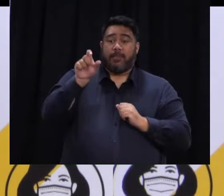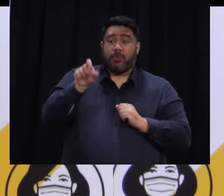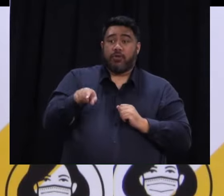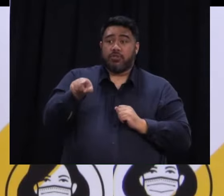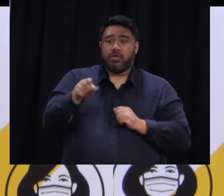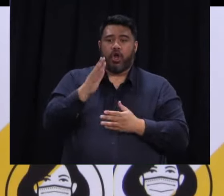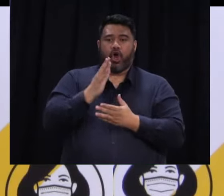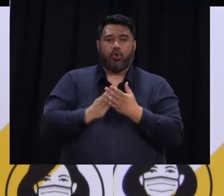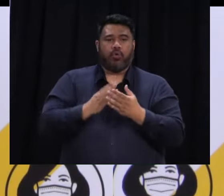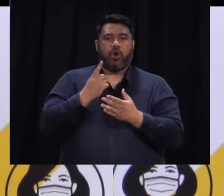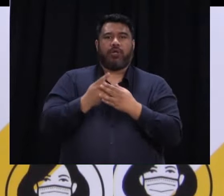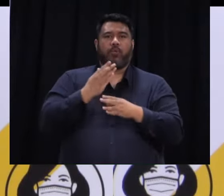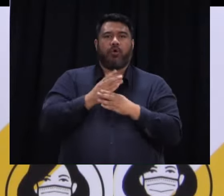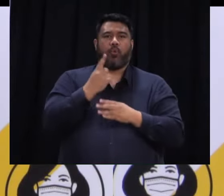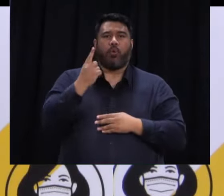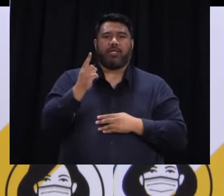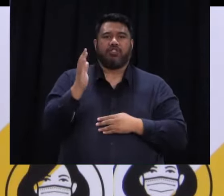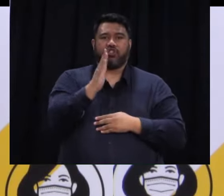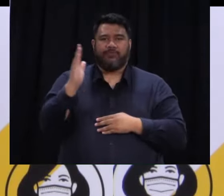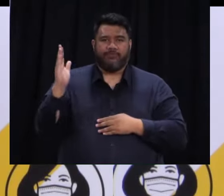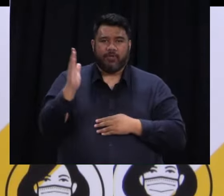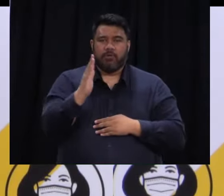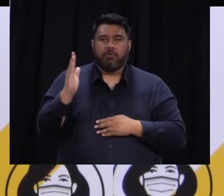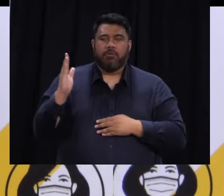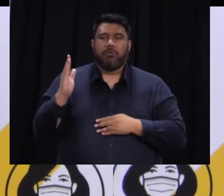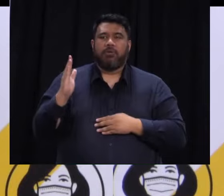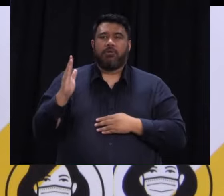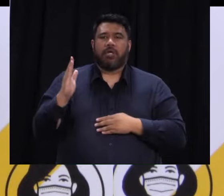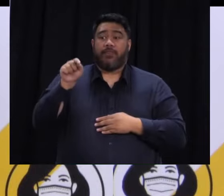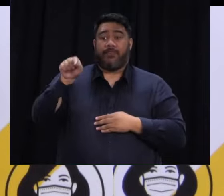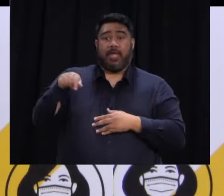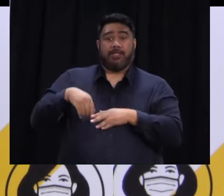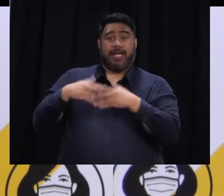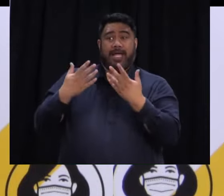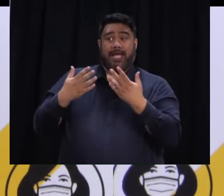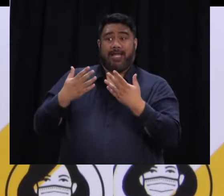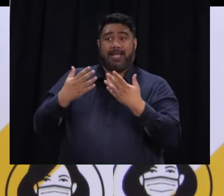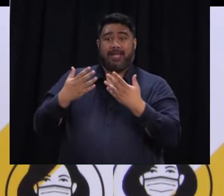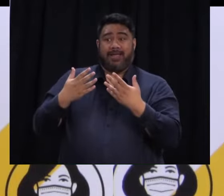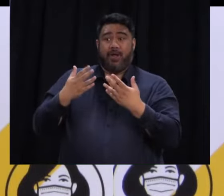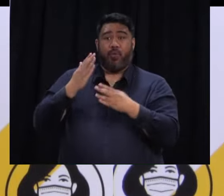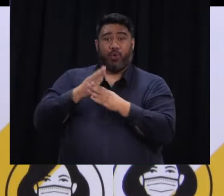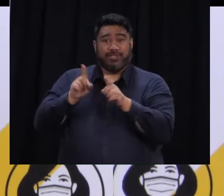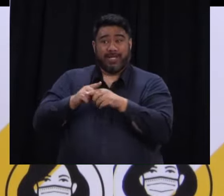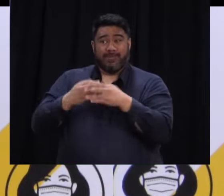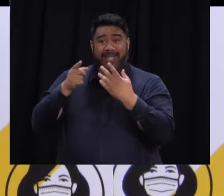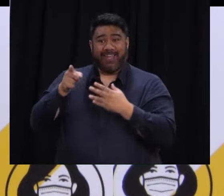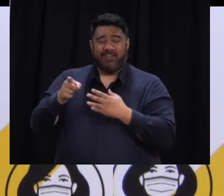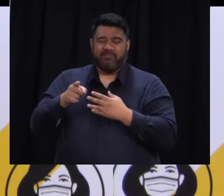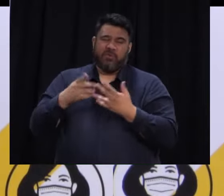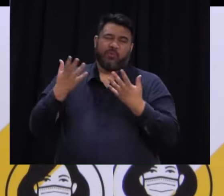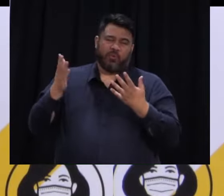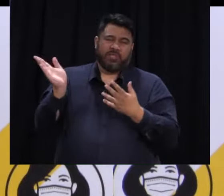clusters that we have been discussing today. I believe they were at work for one shift